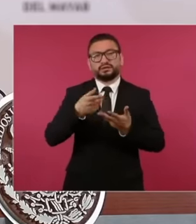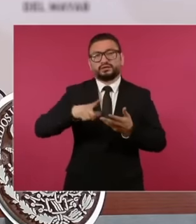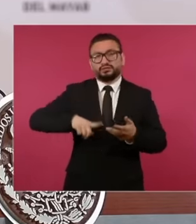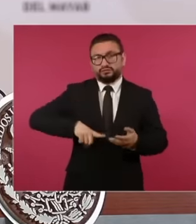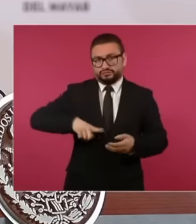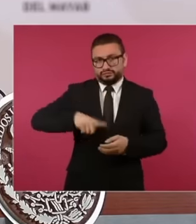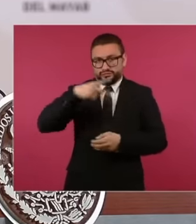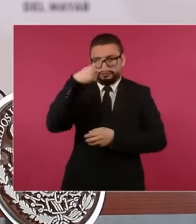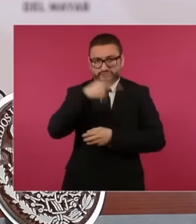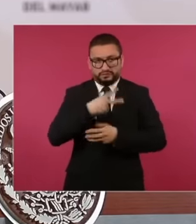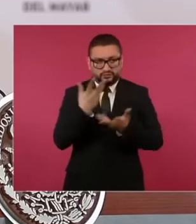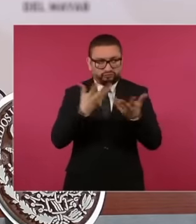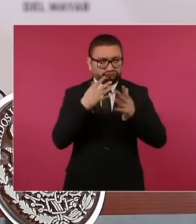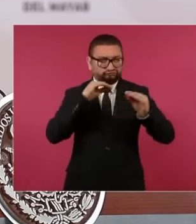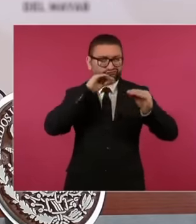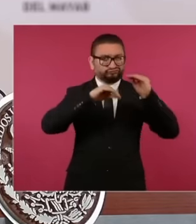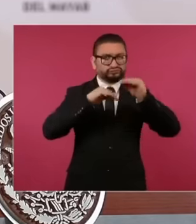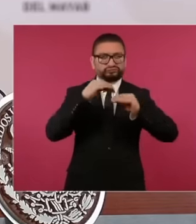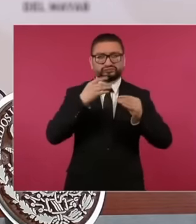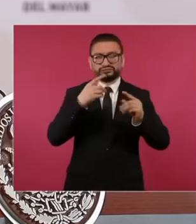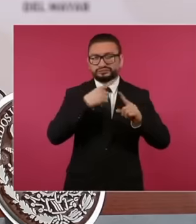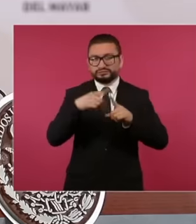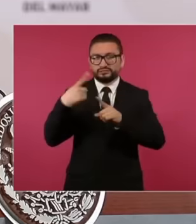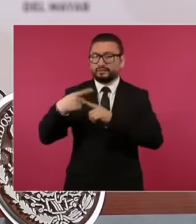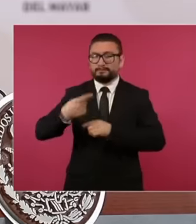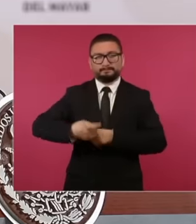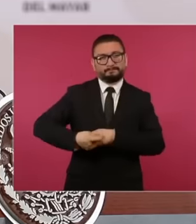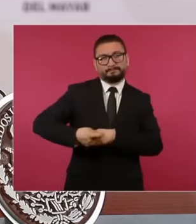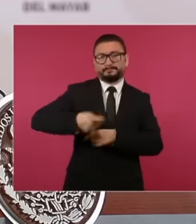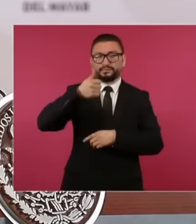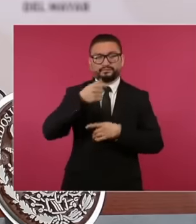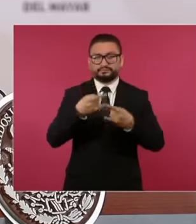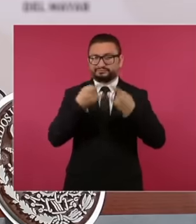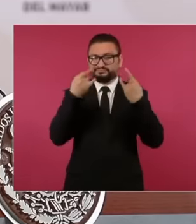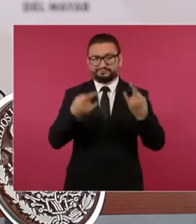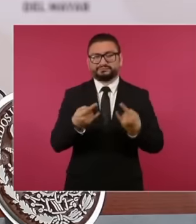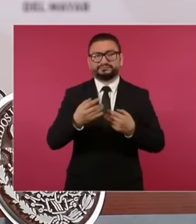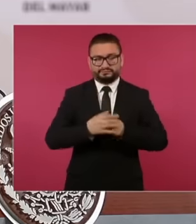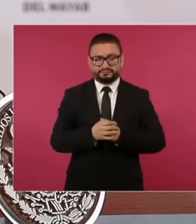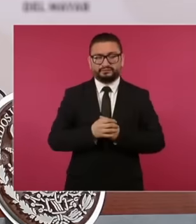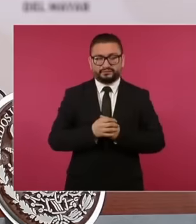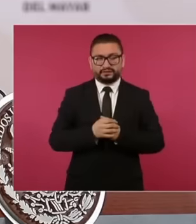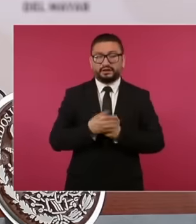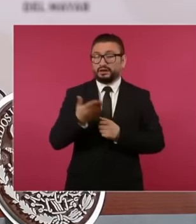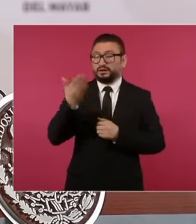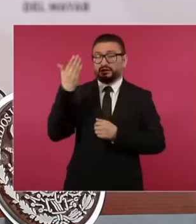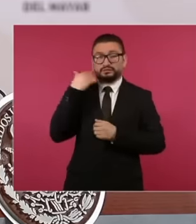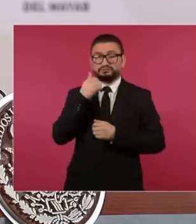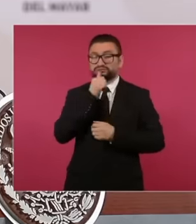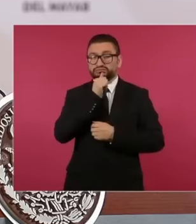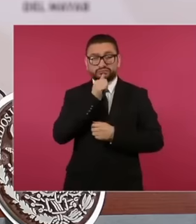Mexico is unprecedented in the history of our country this deployment includes multiple